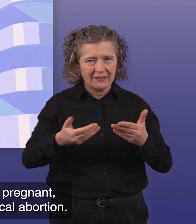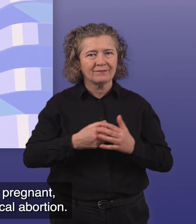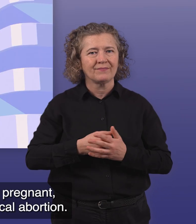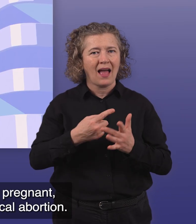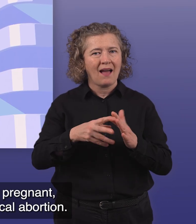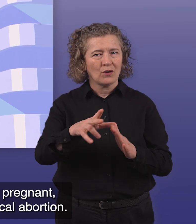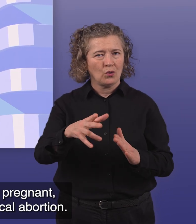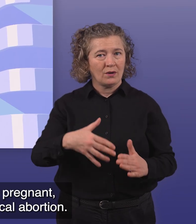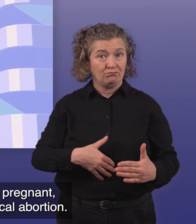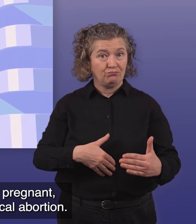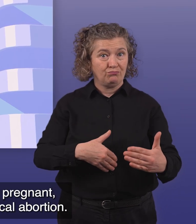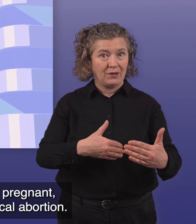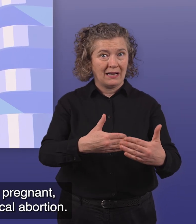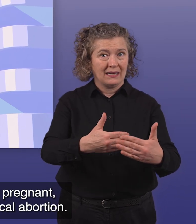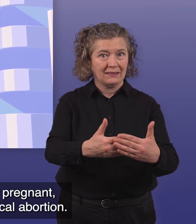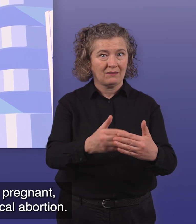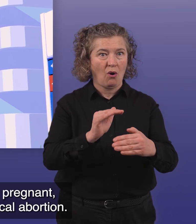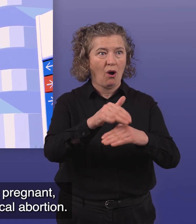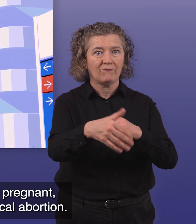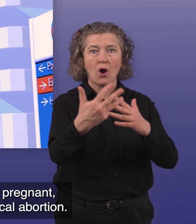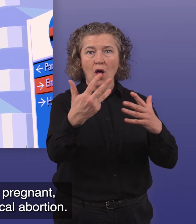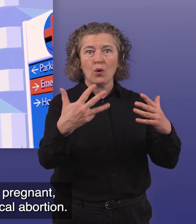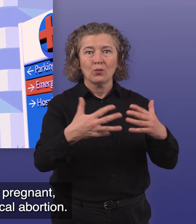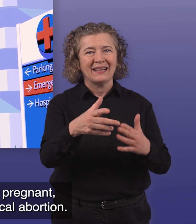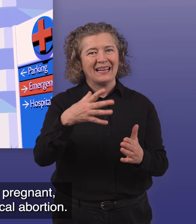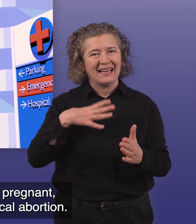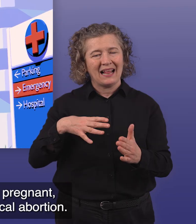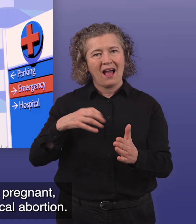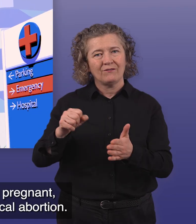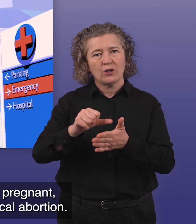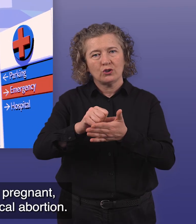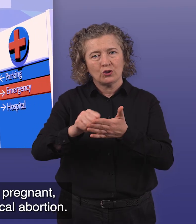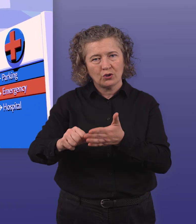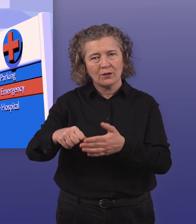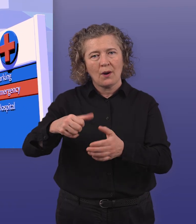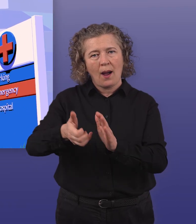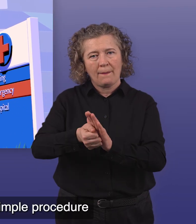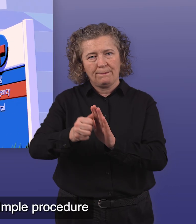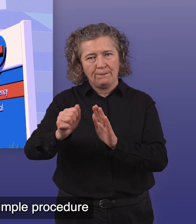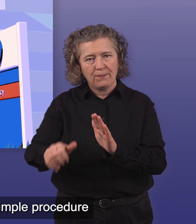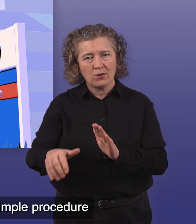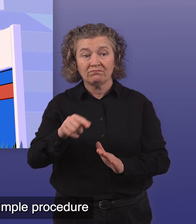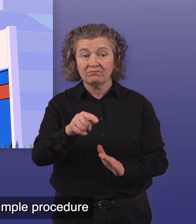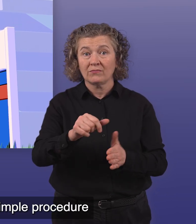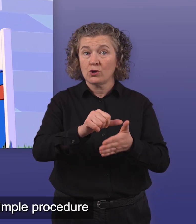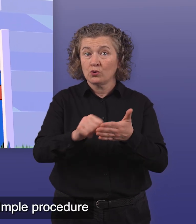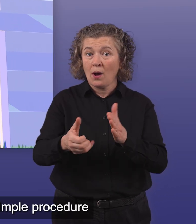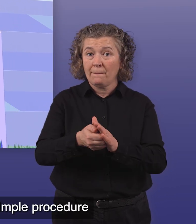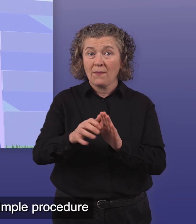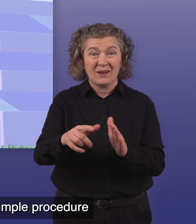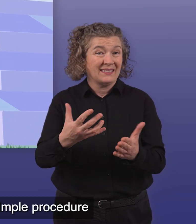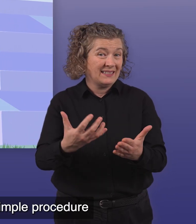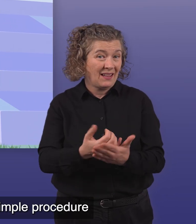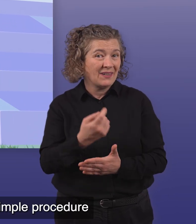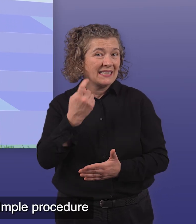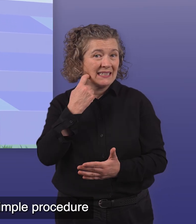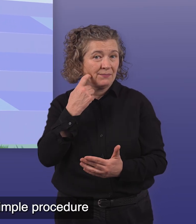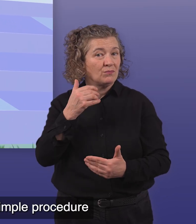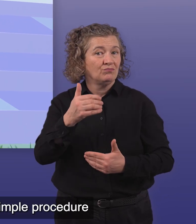If you are over nine weeks pregnant, you will need to have a surgical abortion. Surgical abortion is a safe and simple procedure